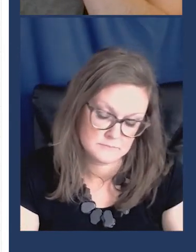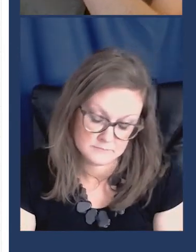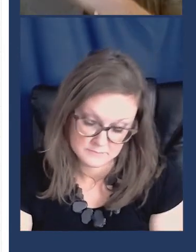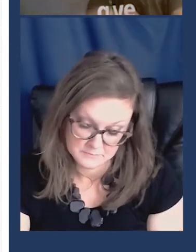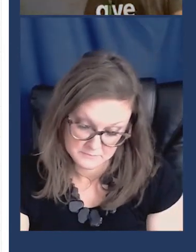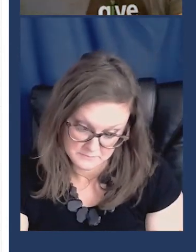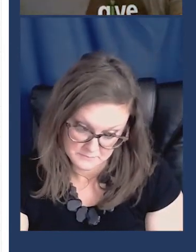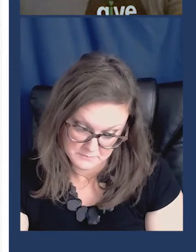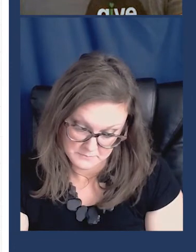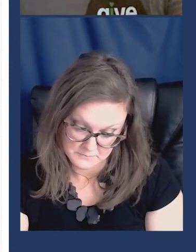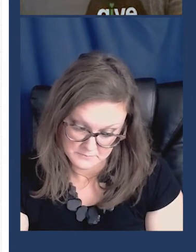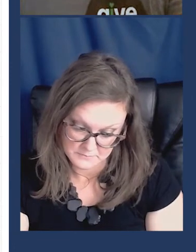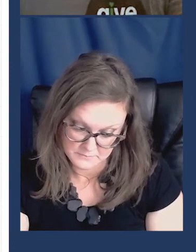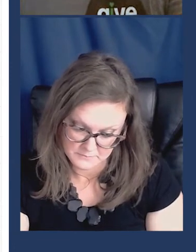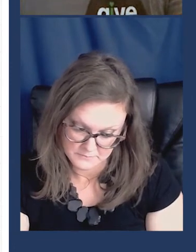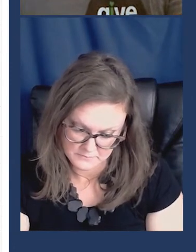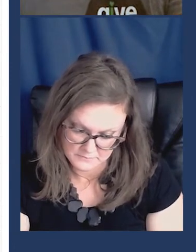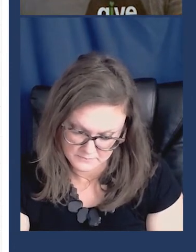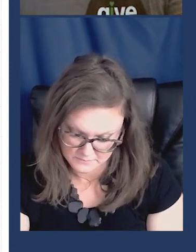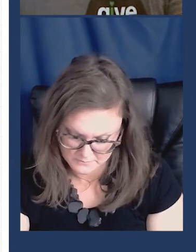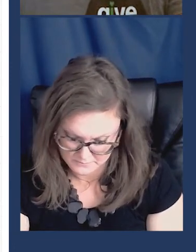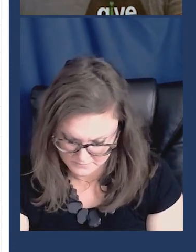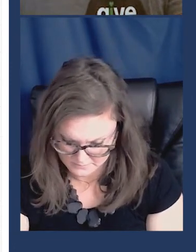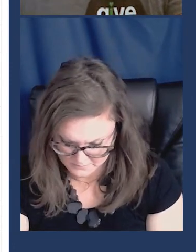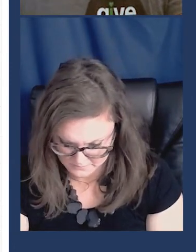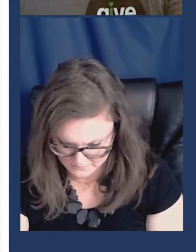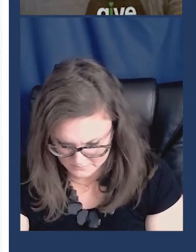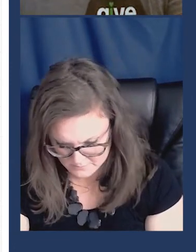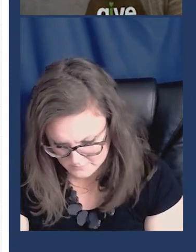May have made it unhappy with all of my window switching.